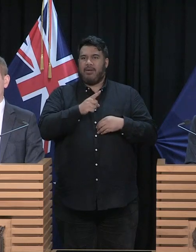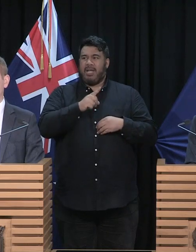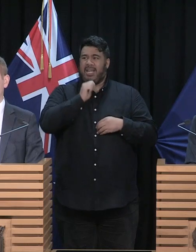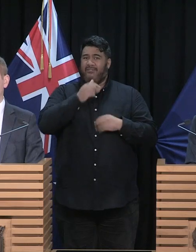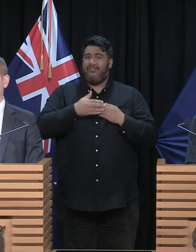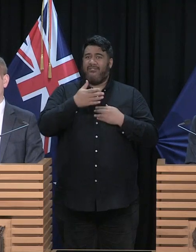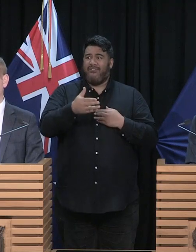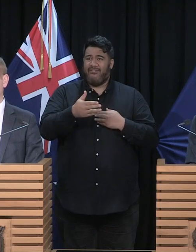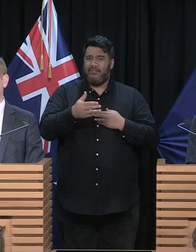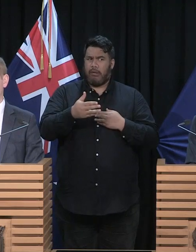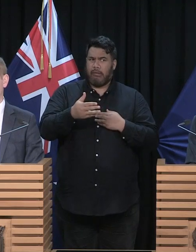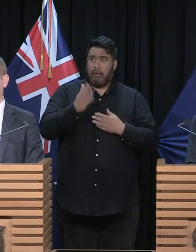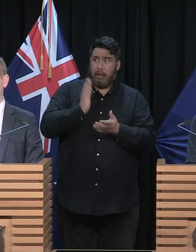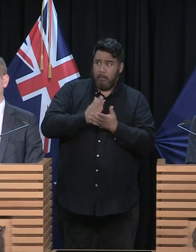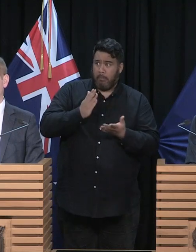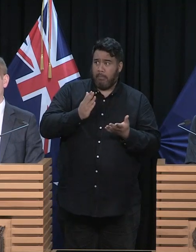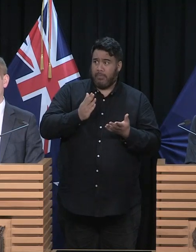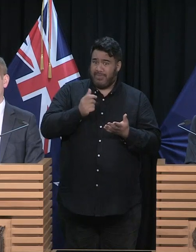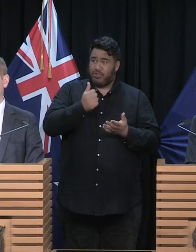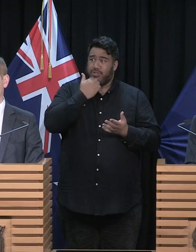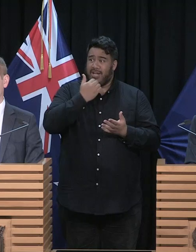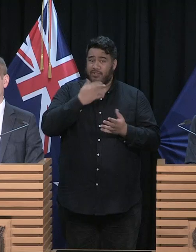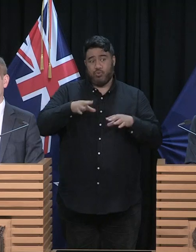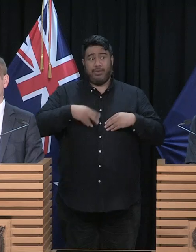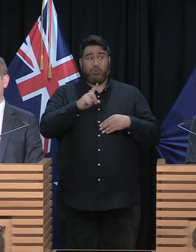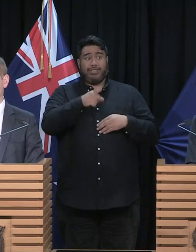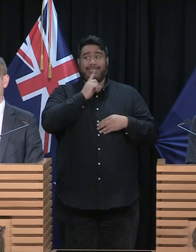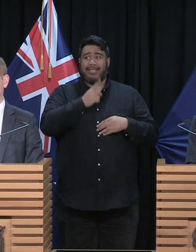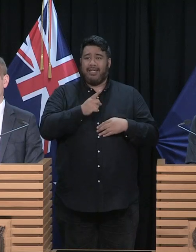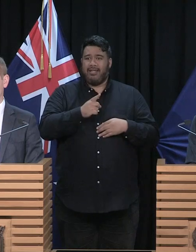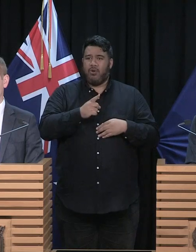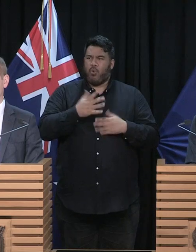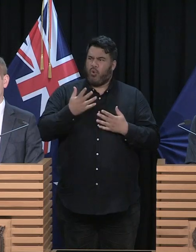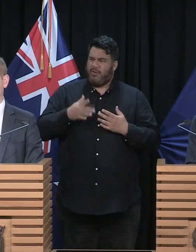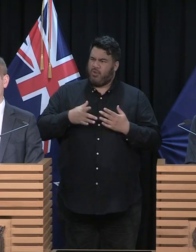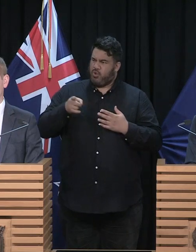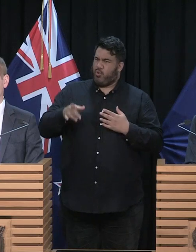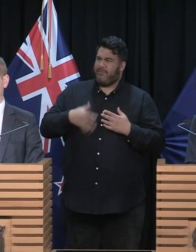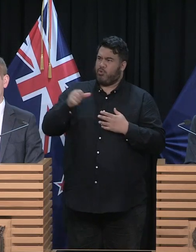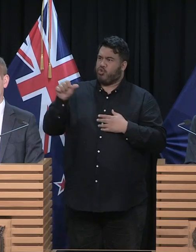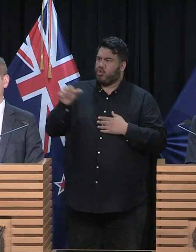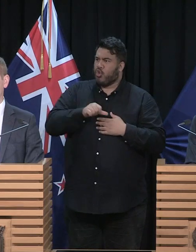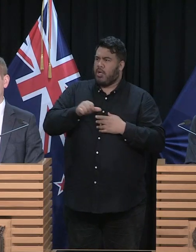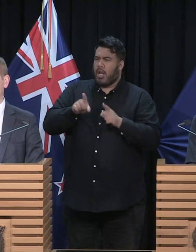Obviously with an Inquiries Act it would be quite bad for her to lie to the inquiry because of the legal